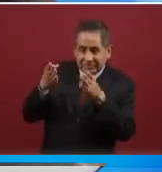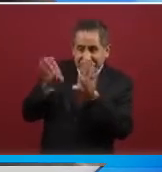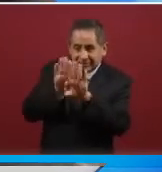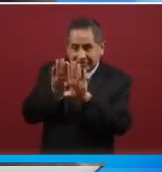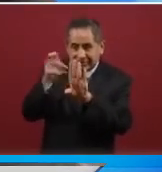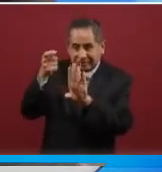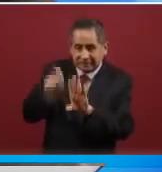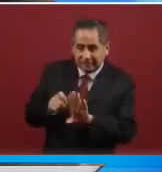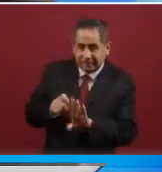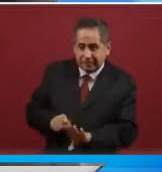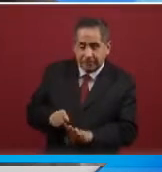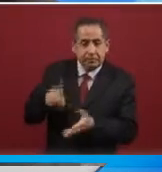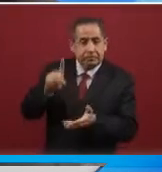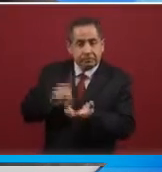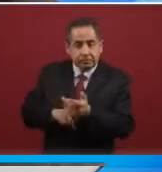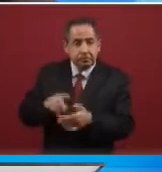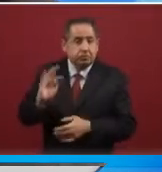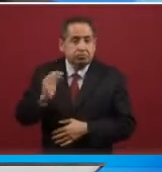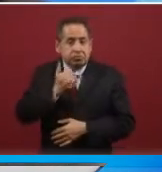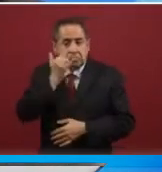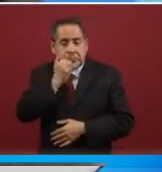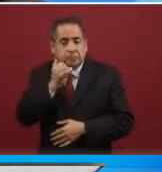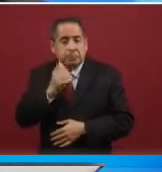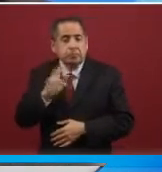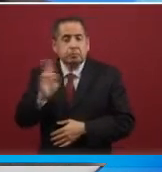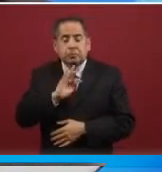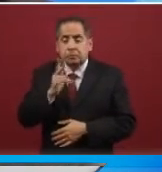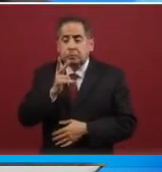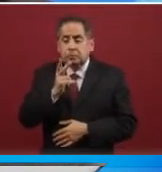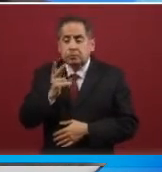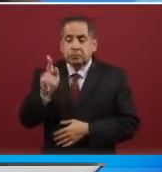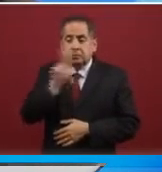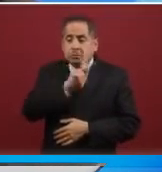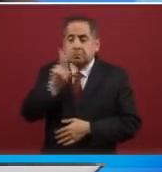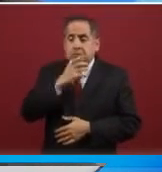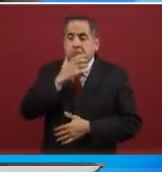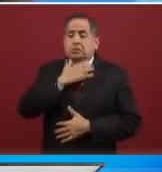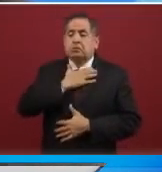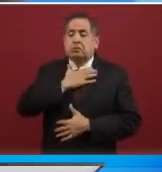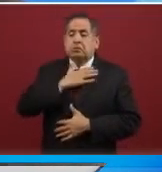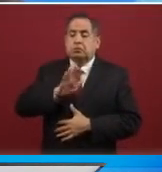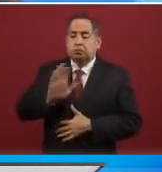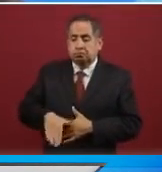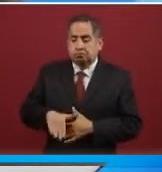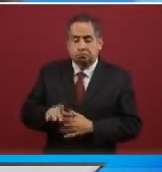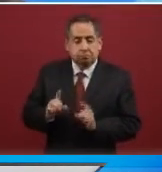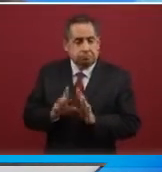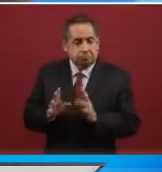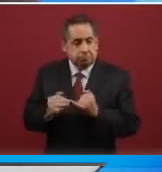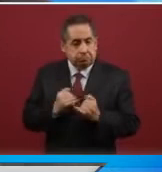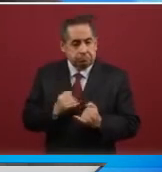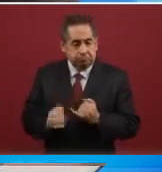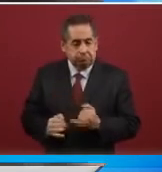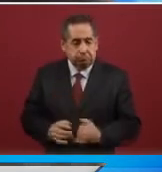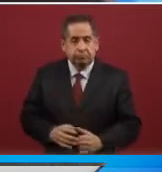such as Josefina Vazquez Mota's "Juntos Podemos" organization that received more than $1,000 million pesos in the administration of Peña Nieto